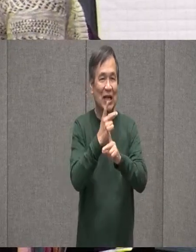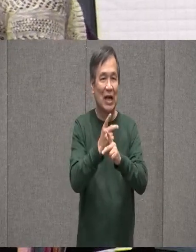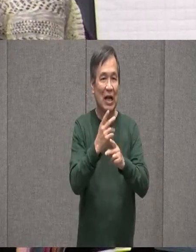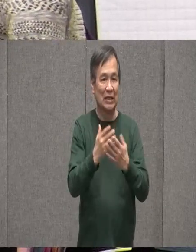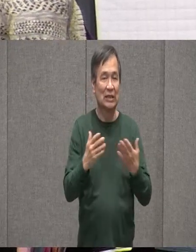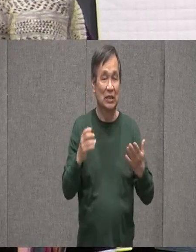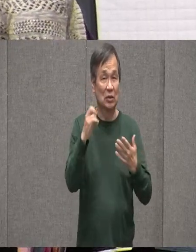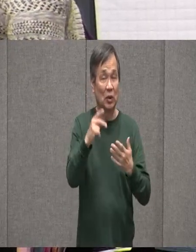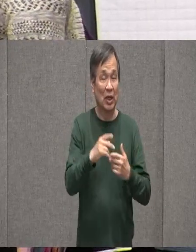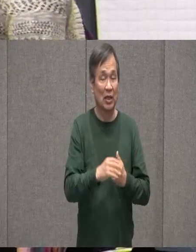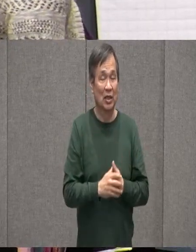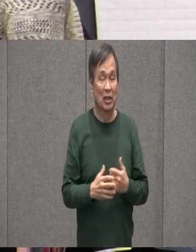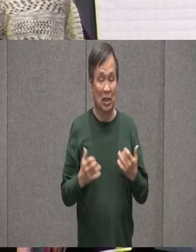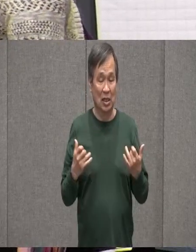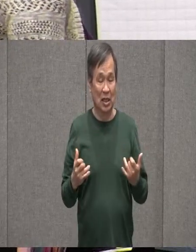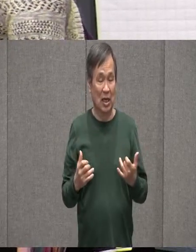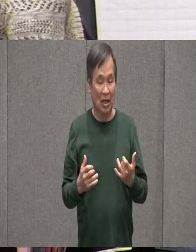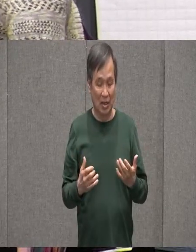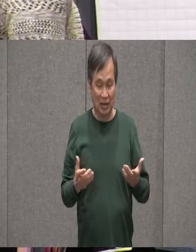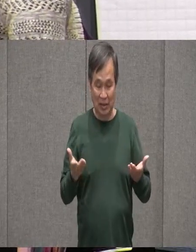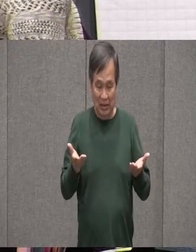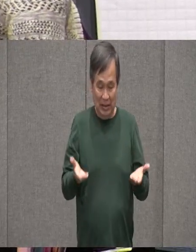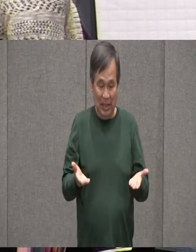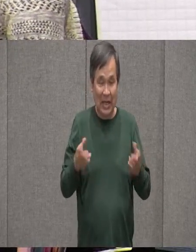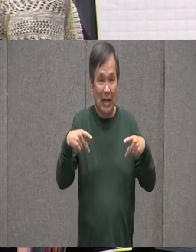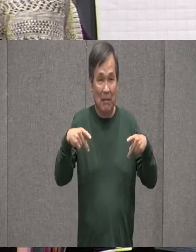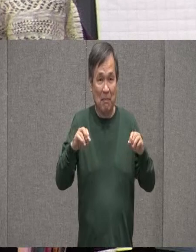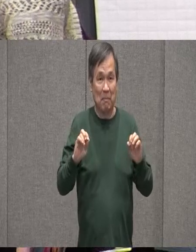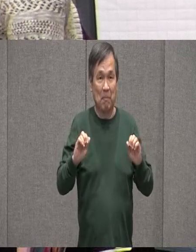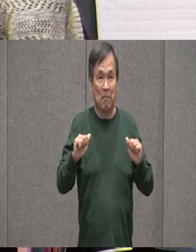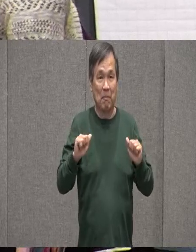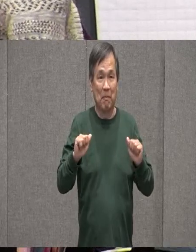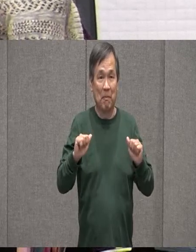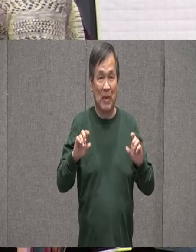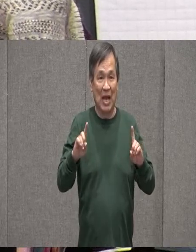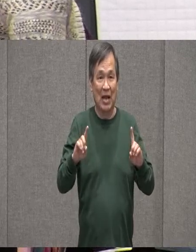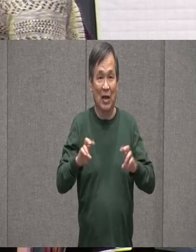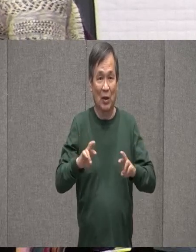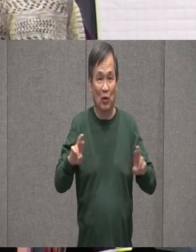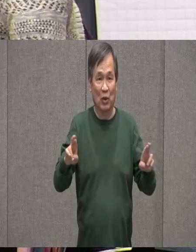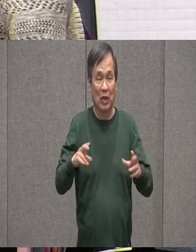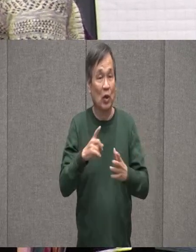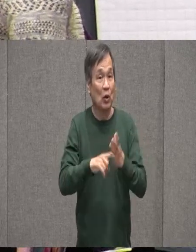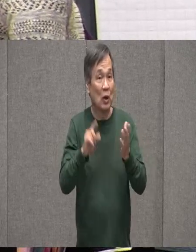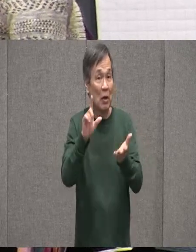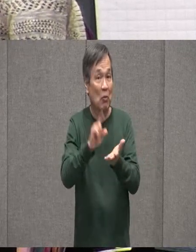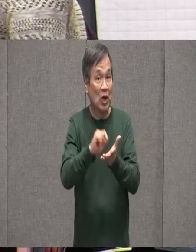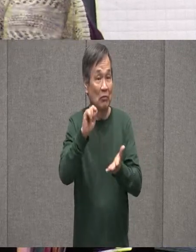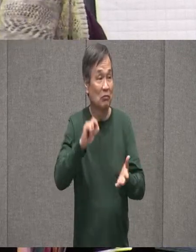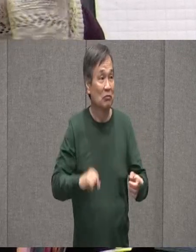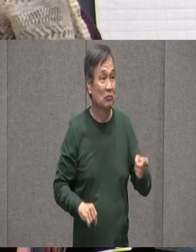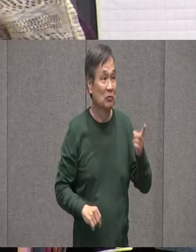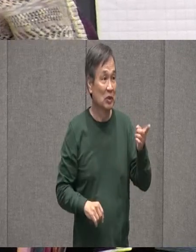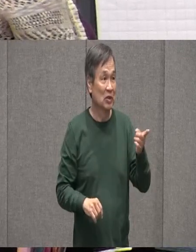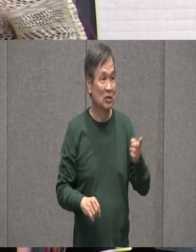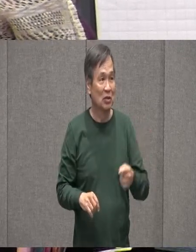All right, now that we have our stamp pads ready, I'm gonna talk about some things that you can print with, okay? Does anybody know what this is?